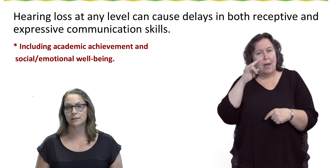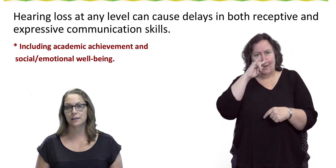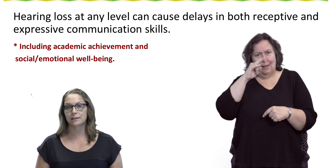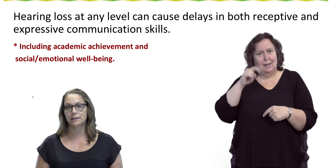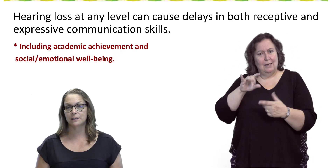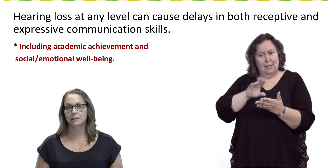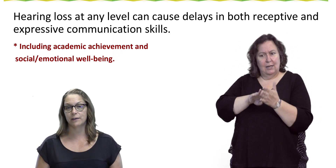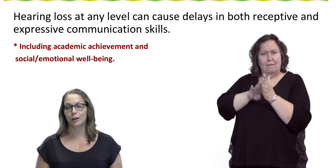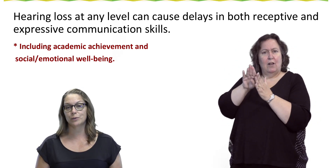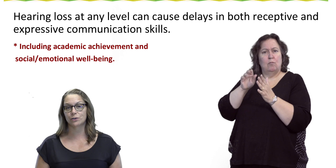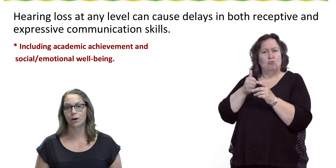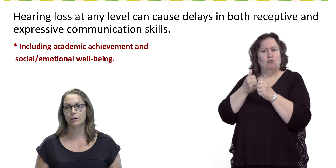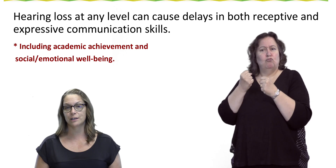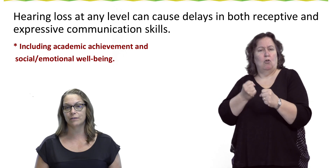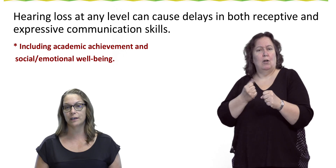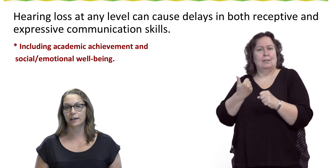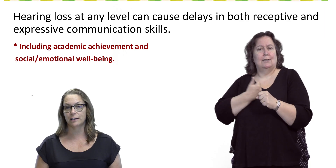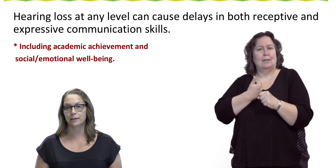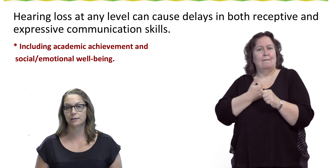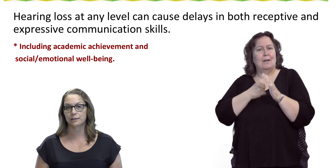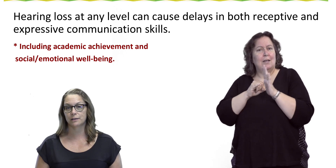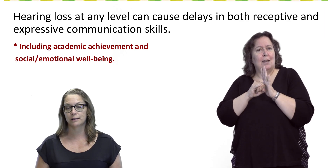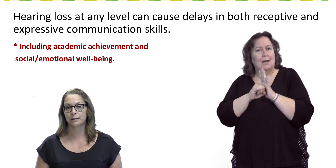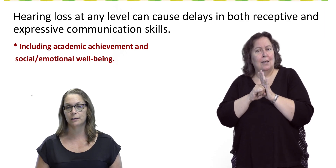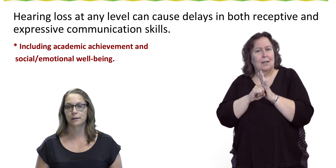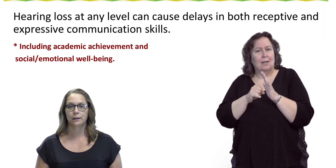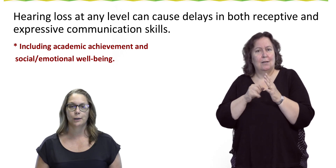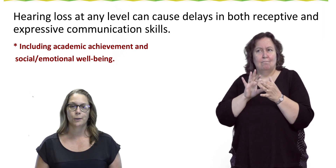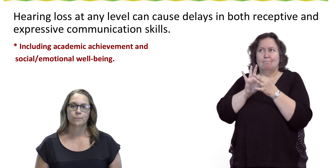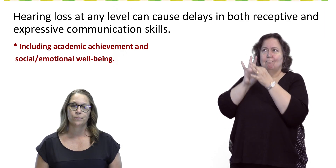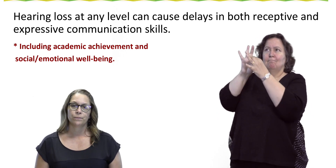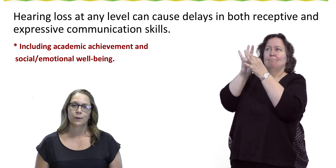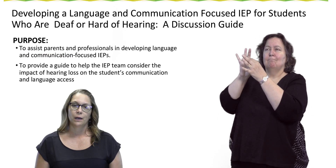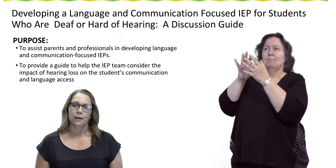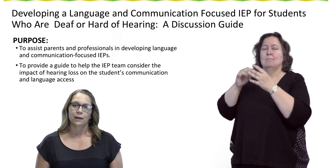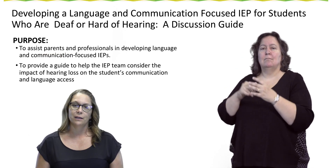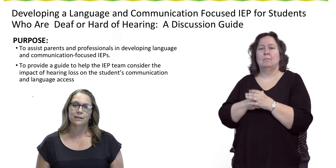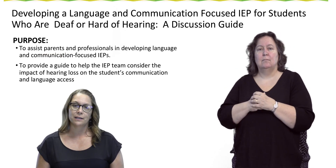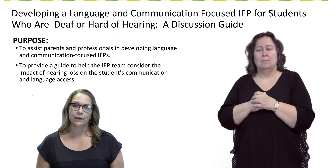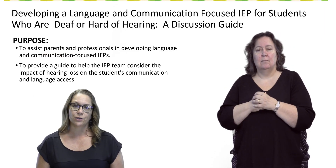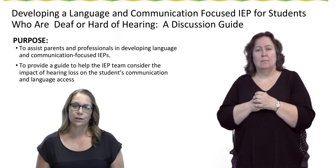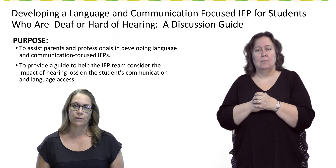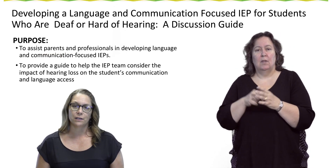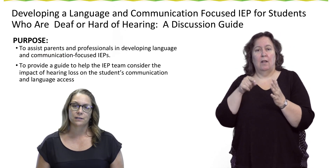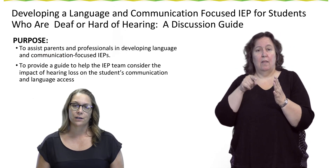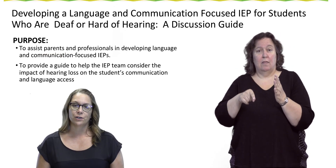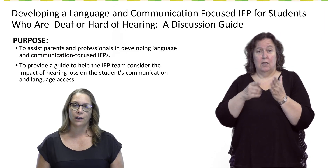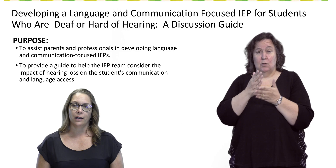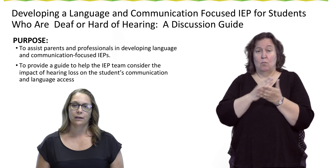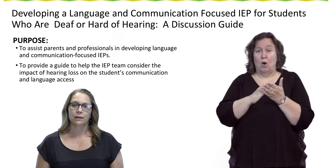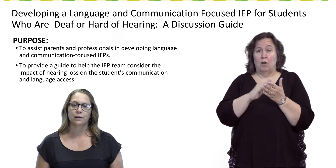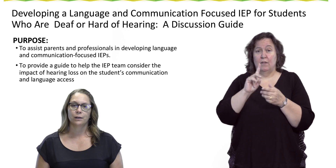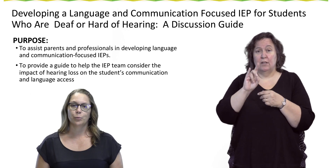because kids need to develop strong self-identities. In this section of the Discussion Guide,